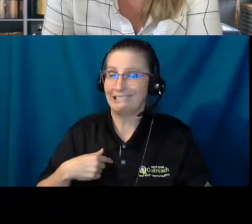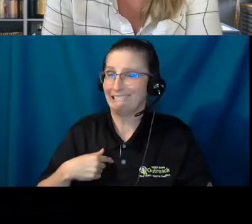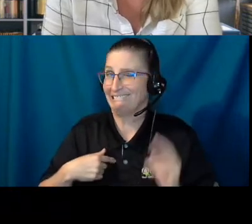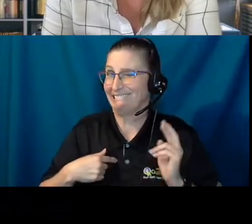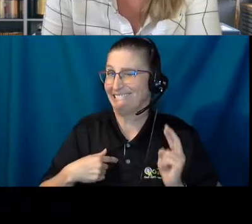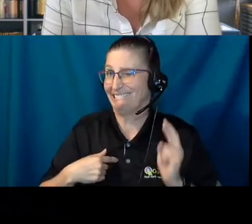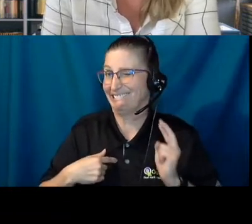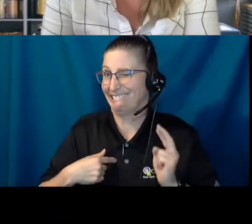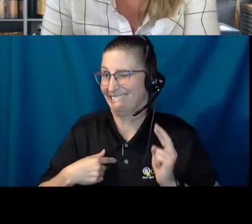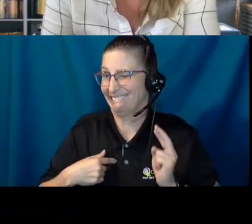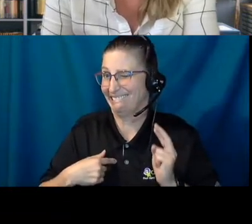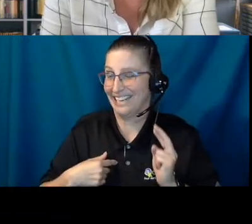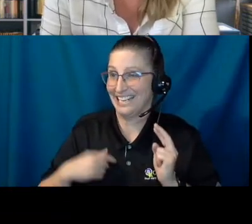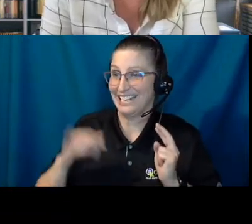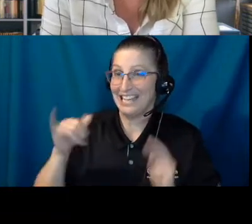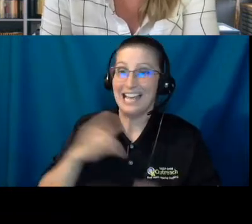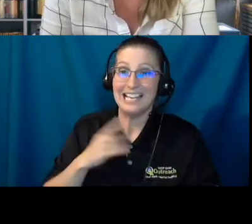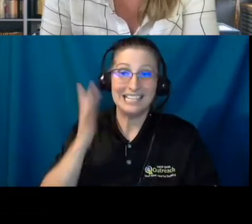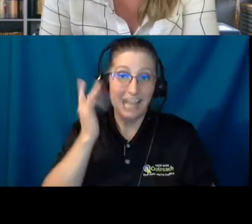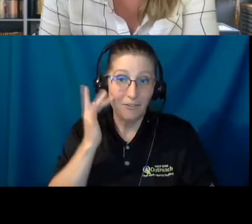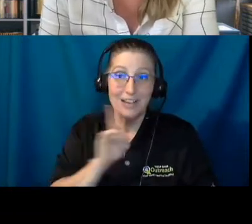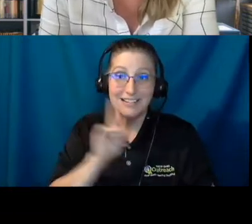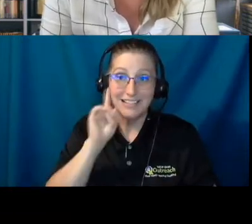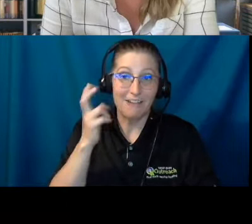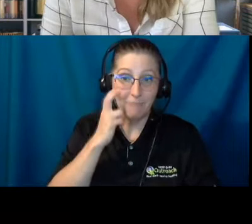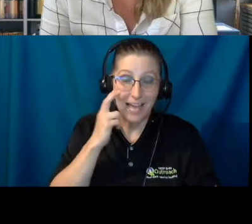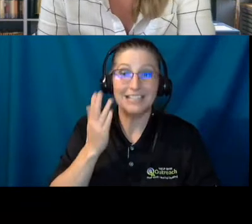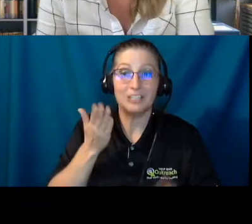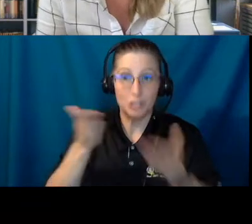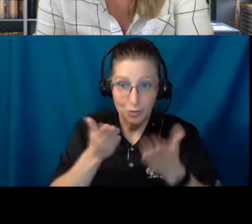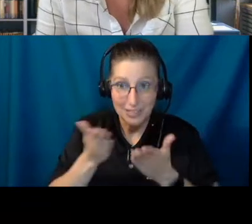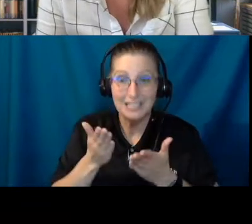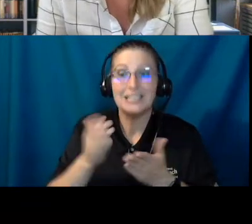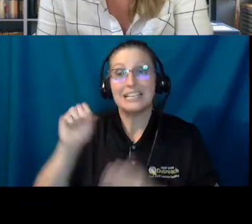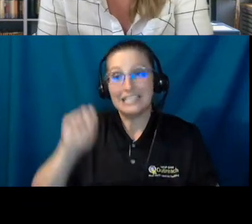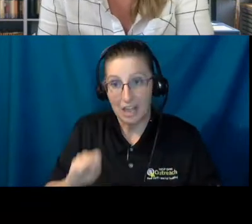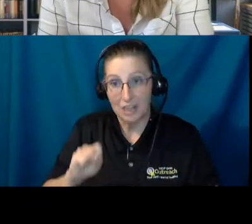for that California Deafblind Services, Southern California position was going to open because